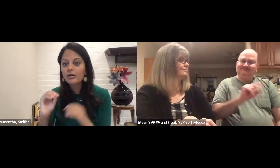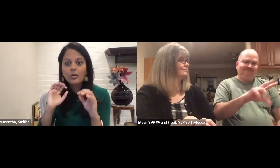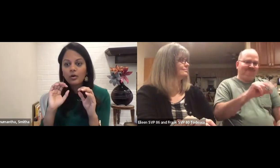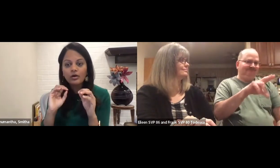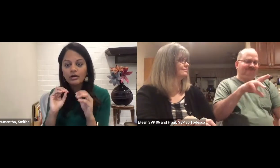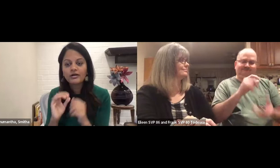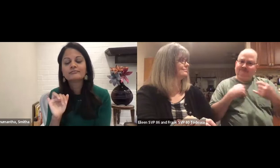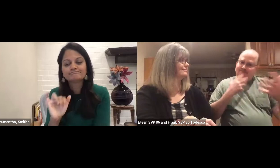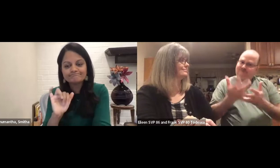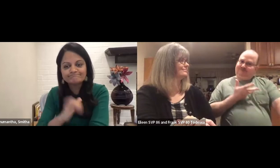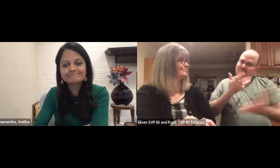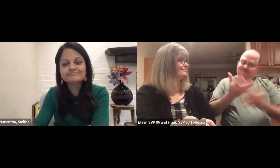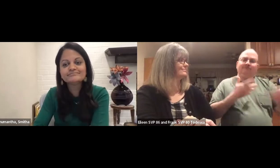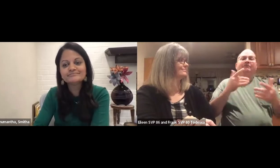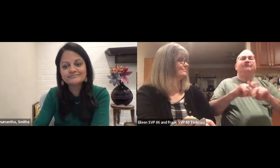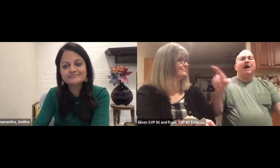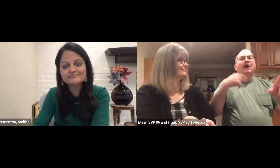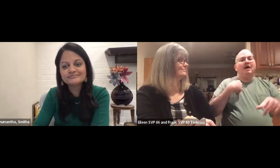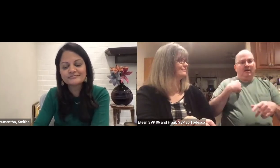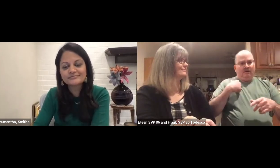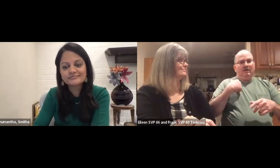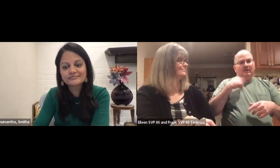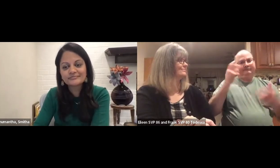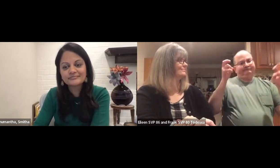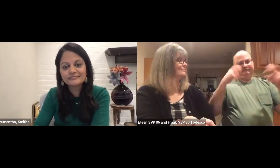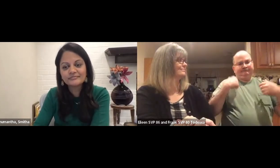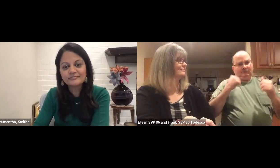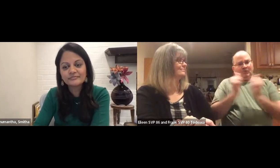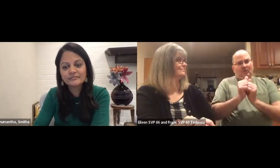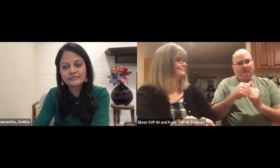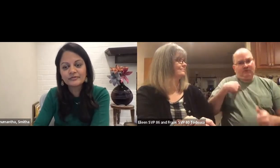Yes. We kept writing, but they kept saying they didn't have anybody, they didn't have anybody...